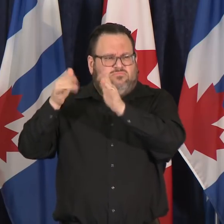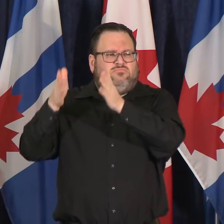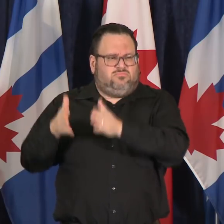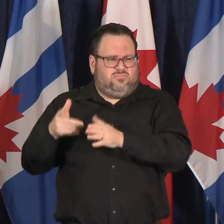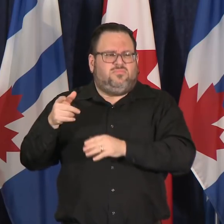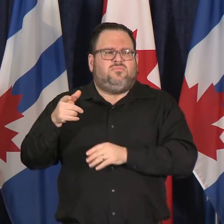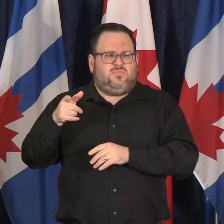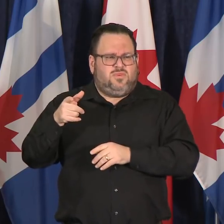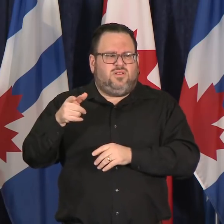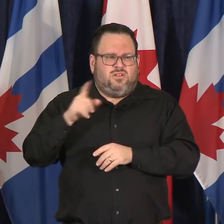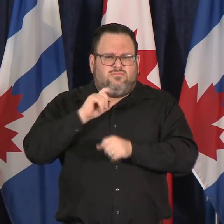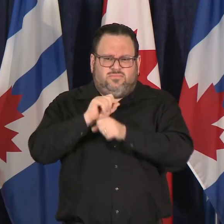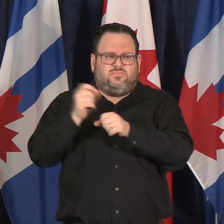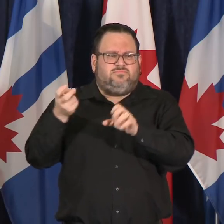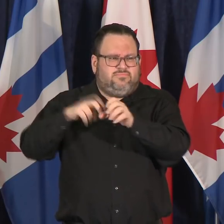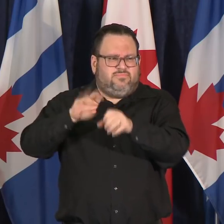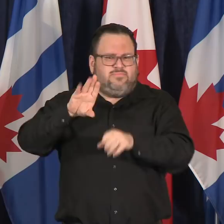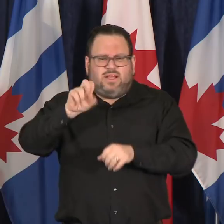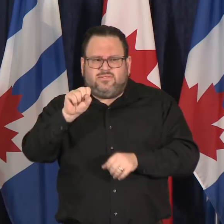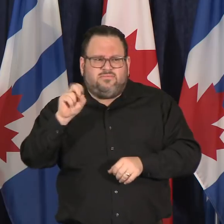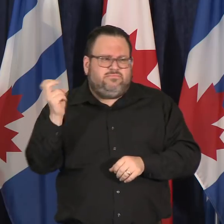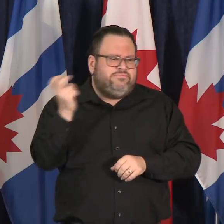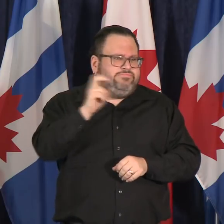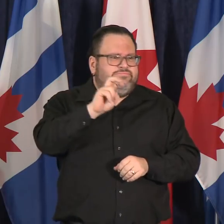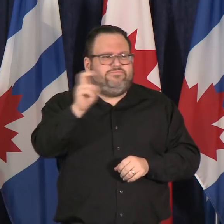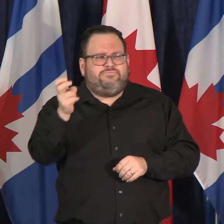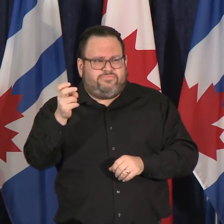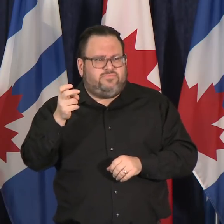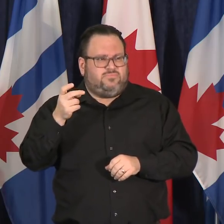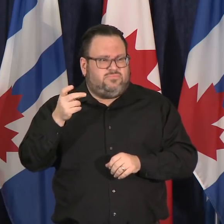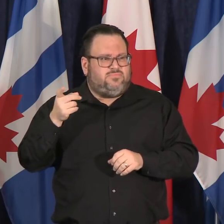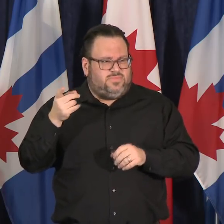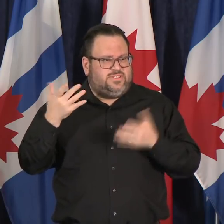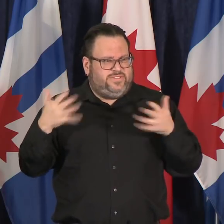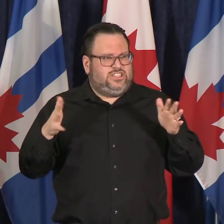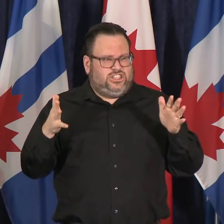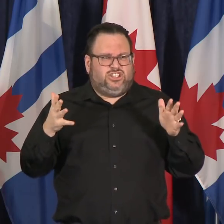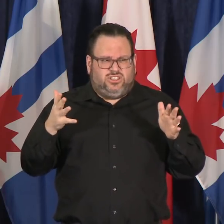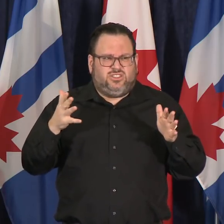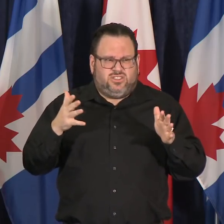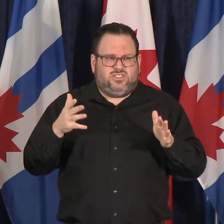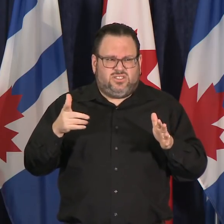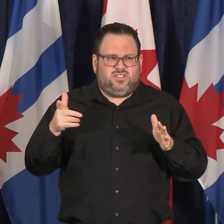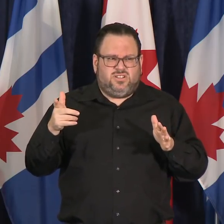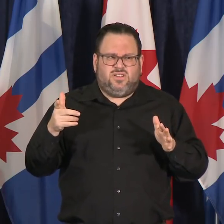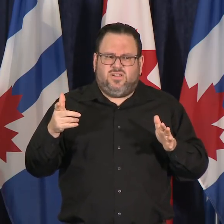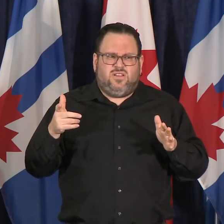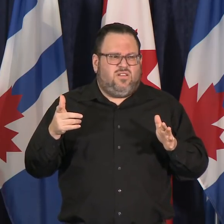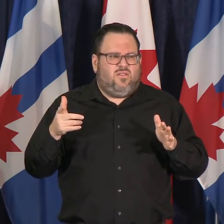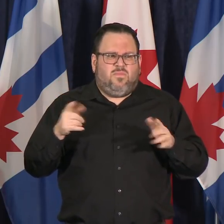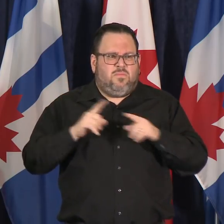seen a lot of warnings that that nature since and I was just researching what other countries are doing State of Israel for example does seem to